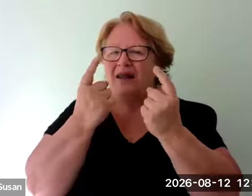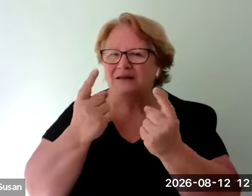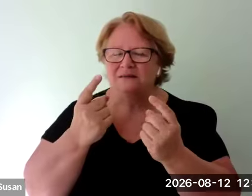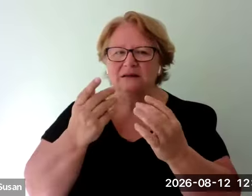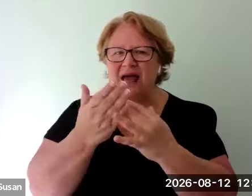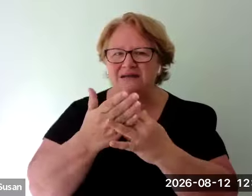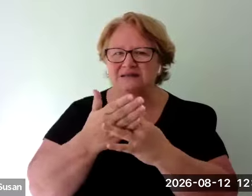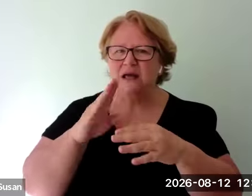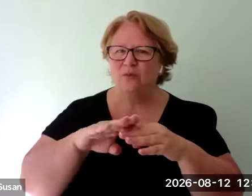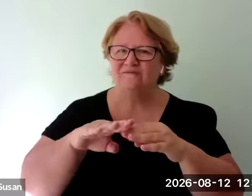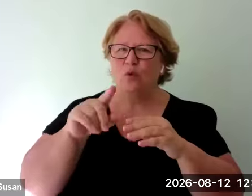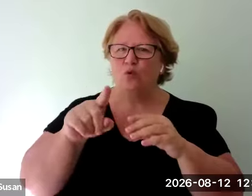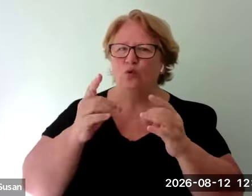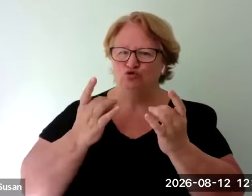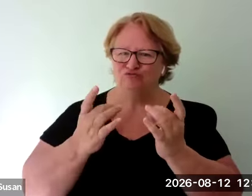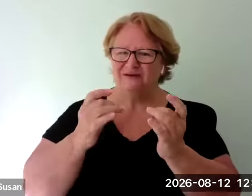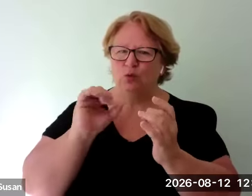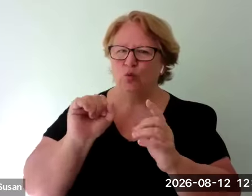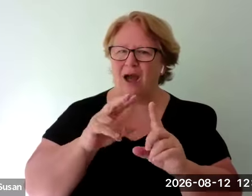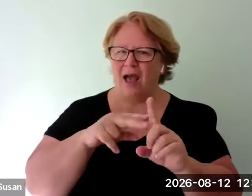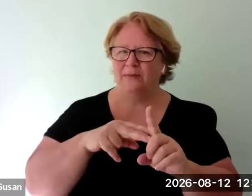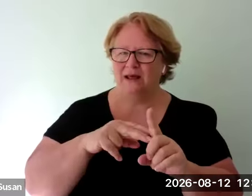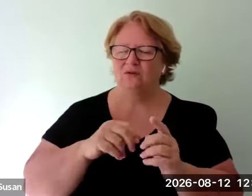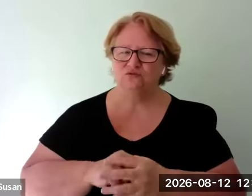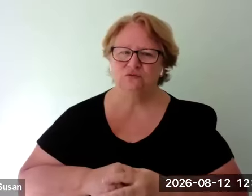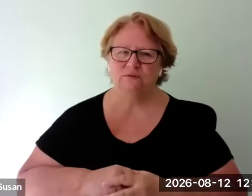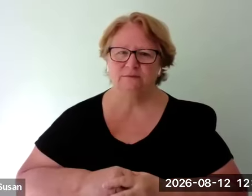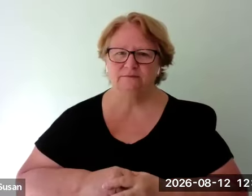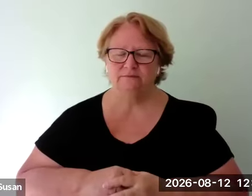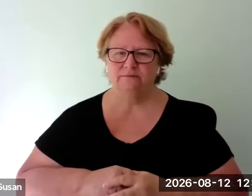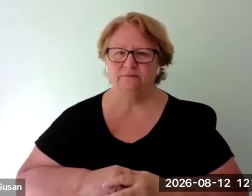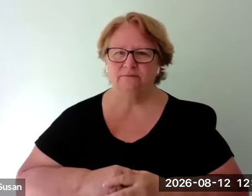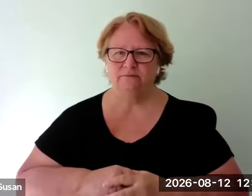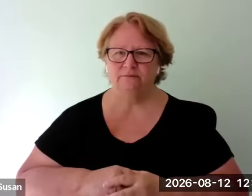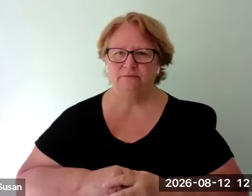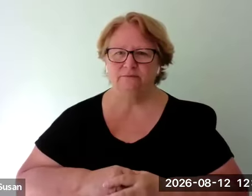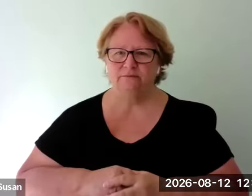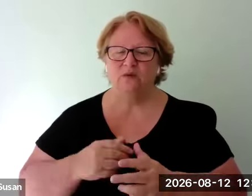those pieces on our website form resources that you might like to understand and access before you pull your